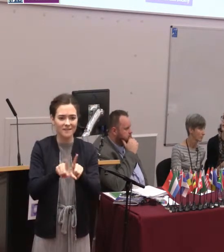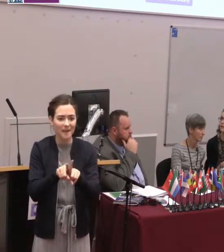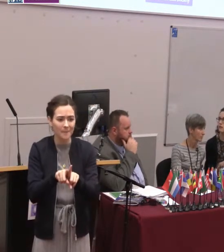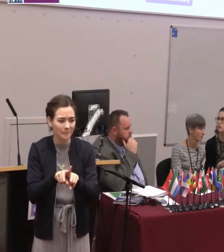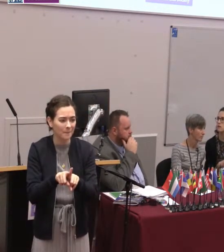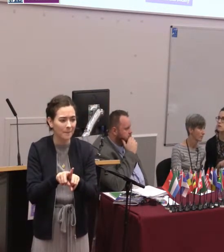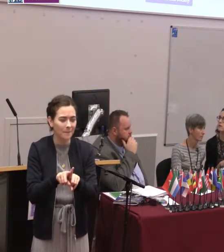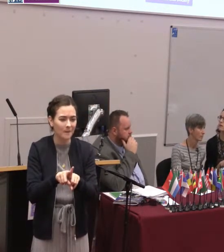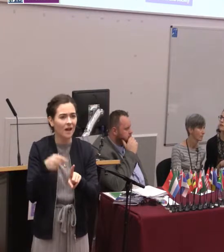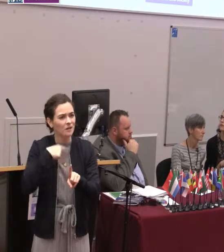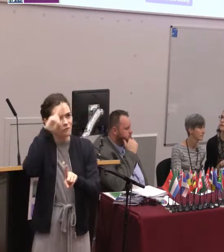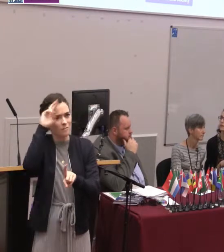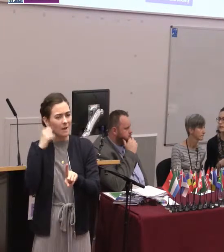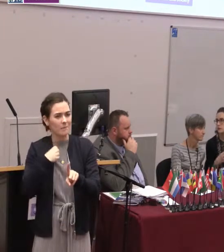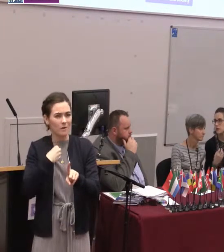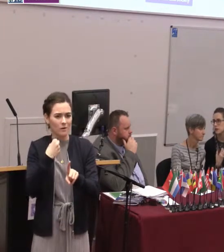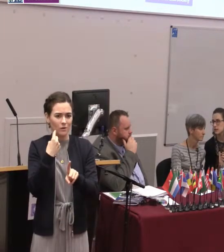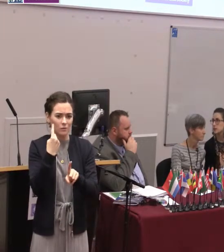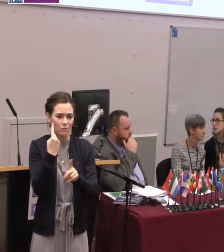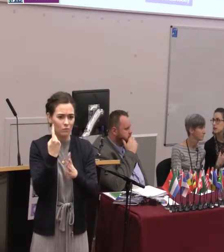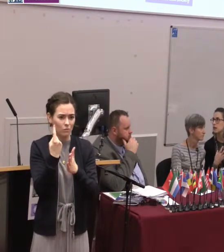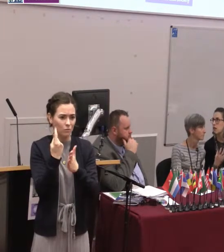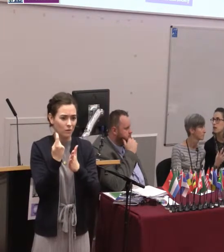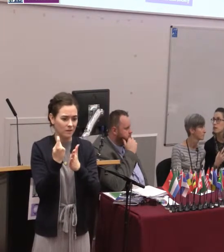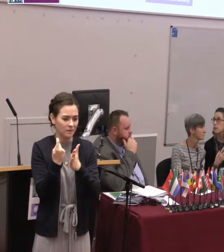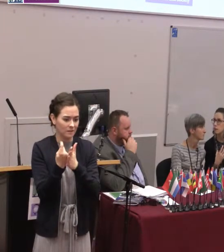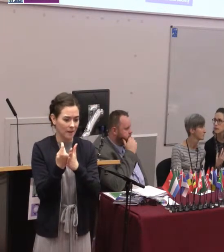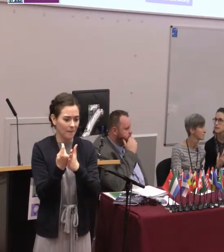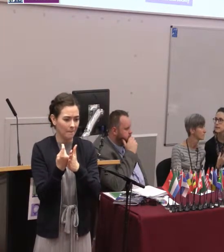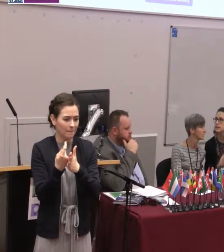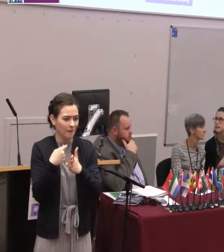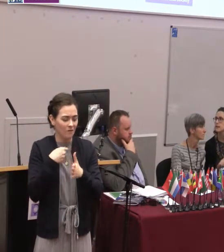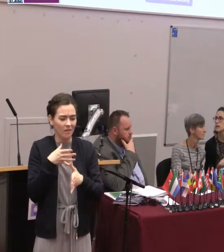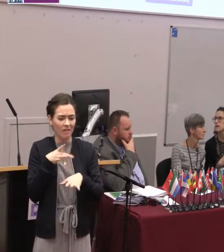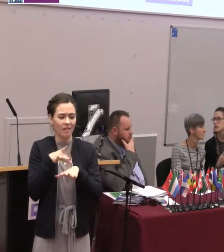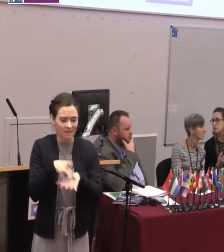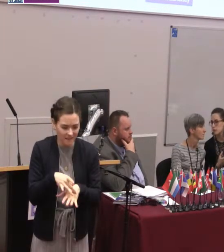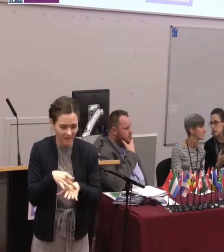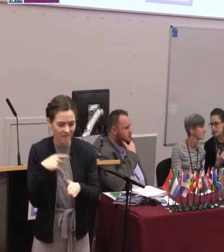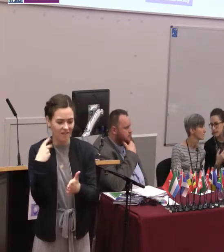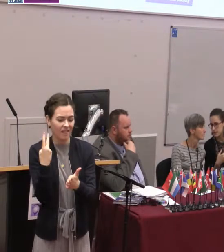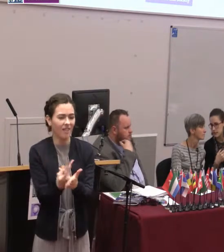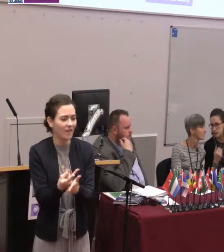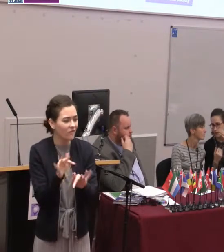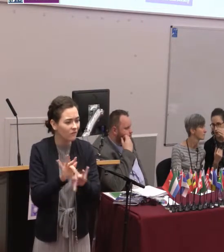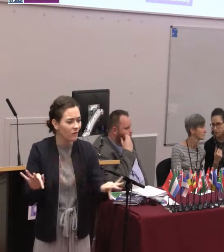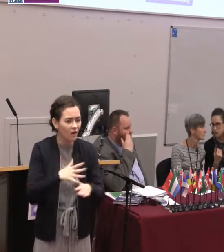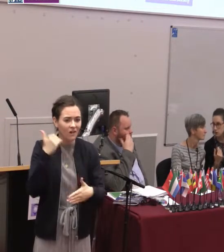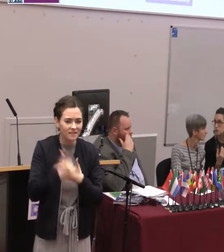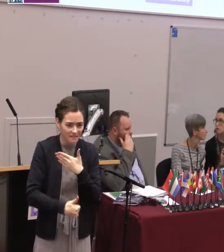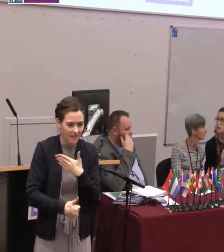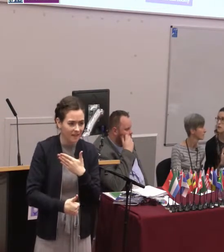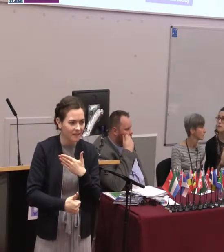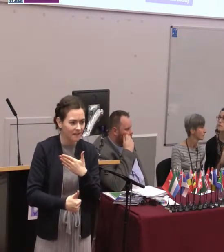I remember once I got really sick and I lay on the floor all day, I was a kid that was